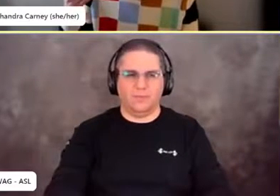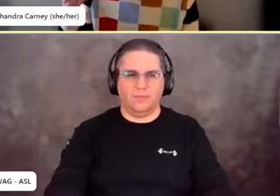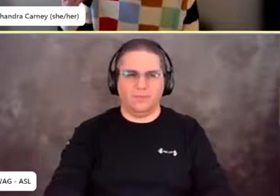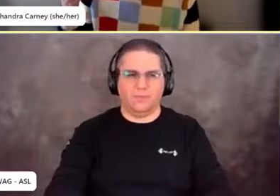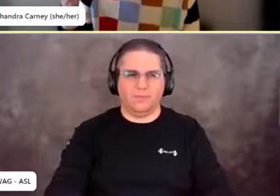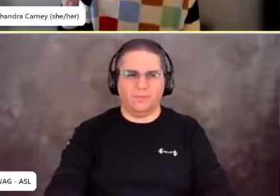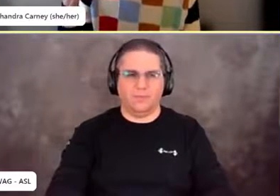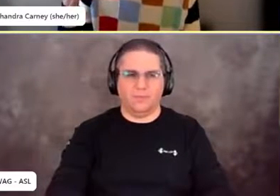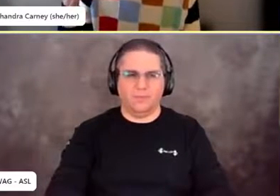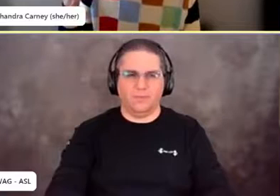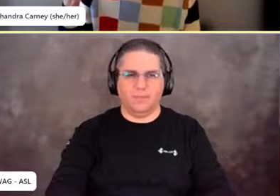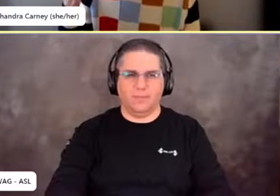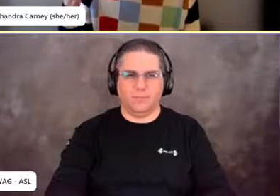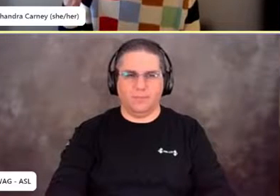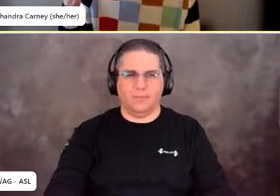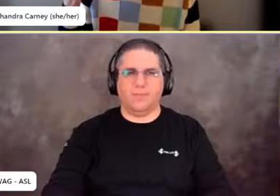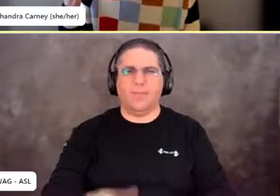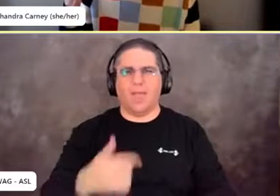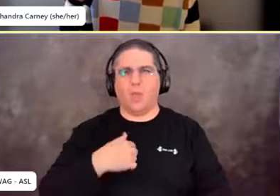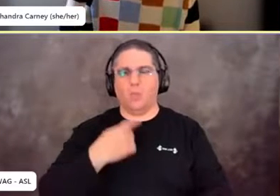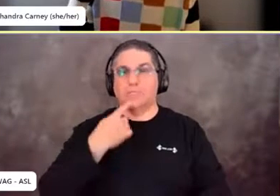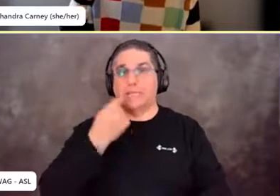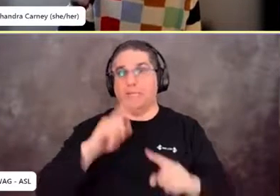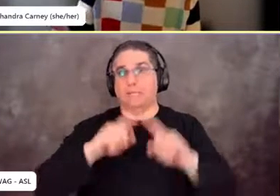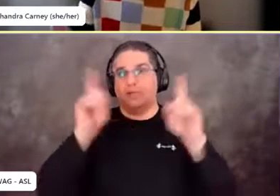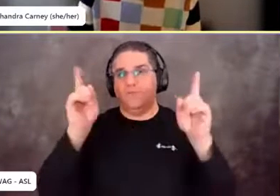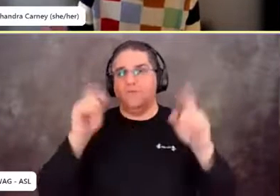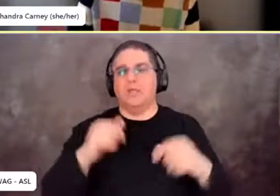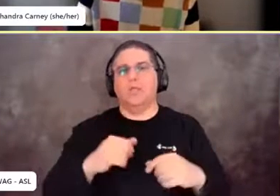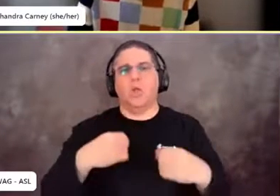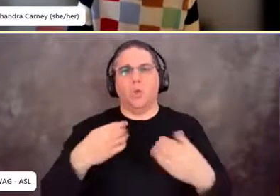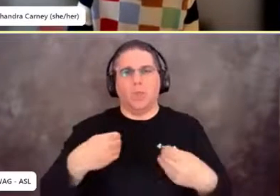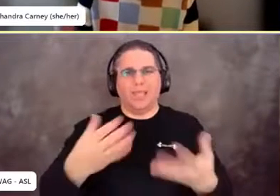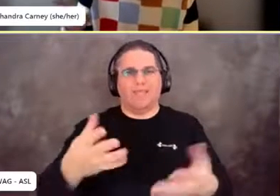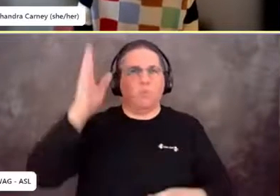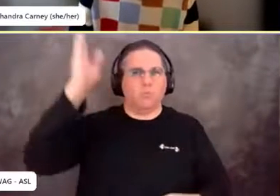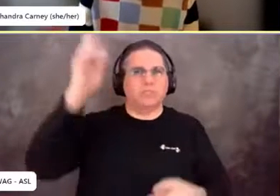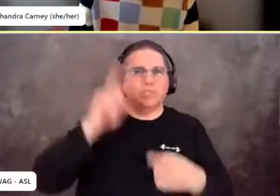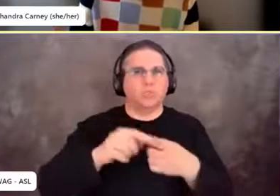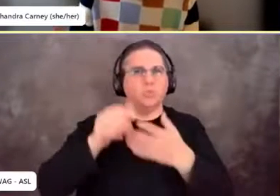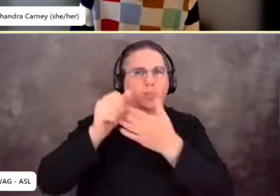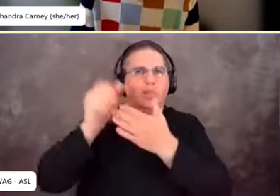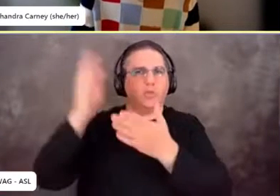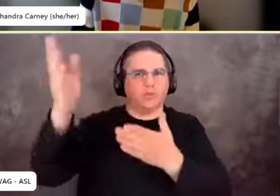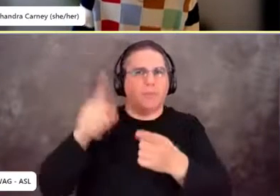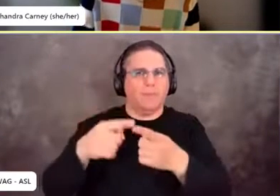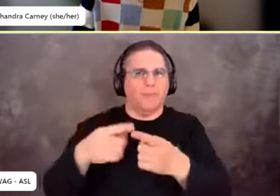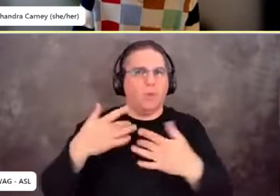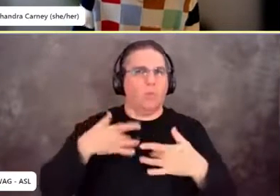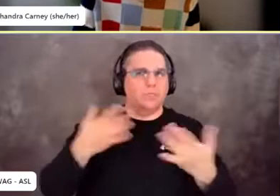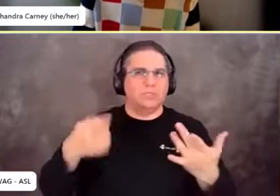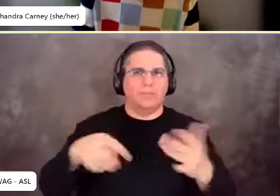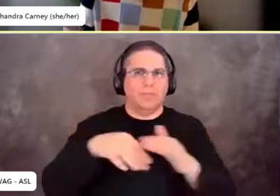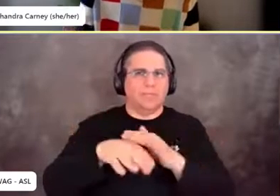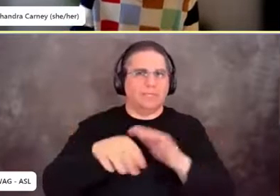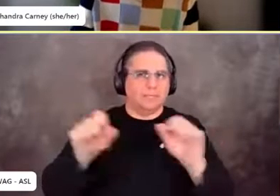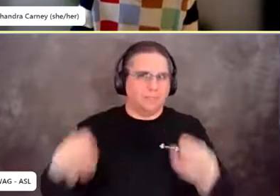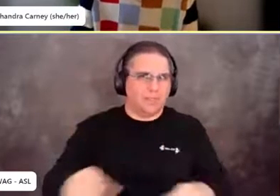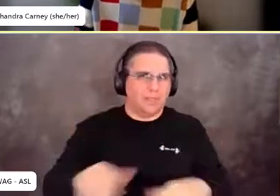[CHANDRA] This is very tough. I would say I agree with that one, but for the sake of doing something different